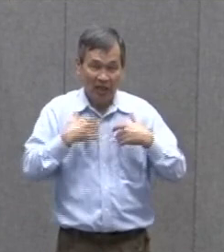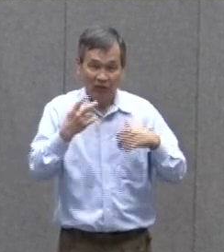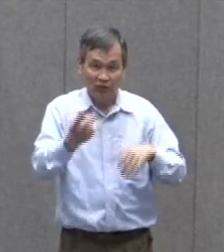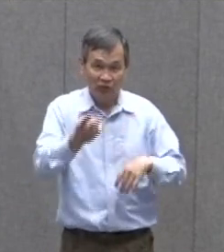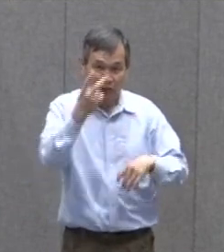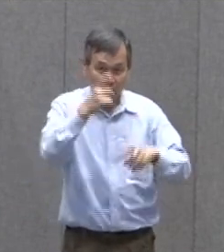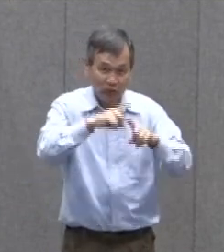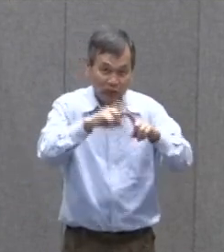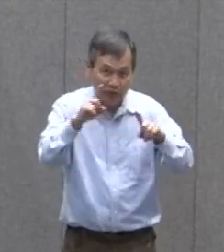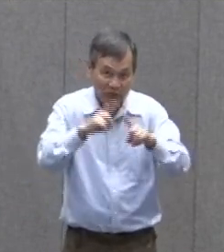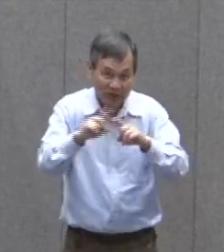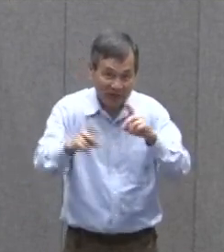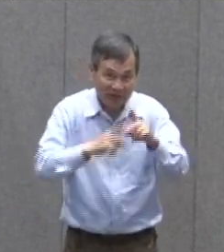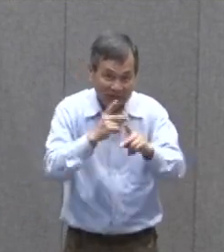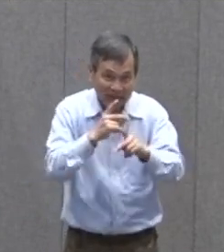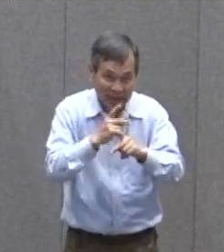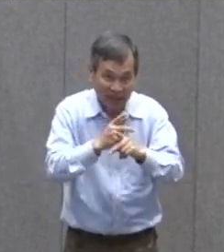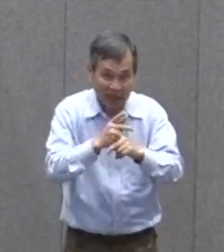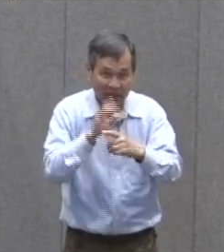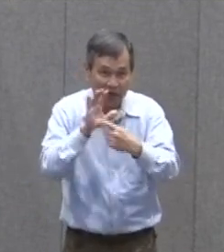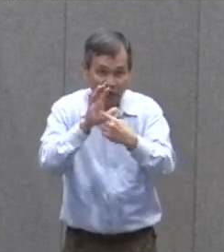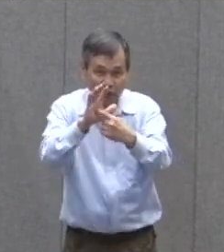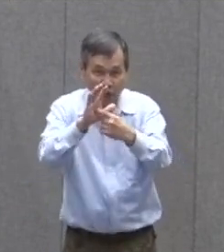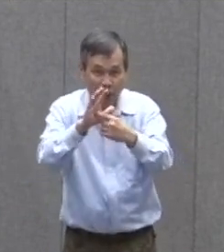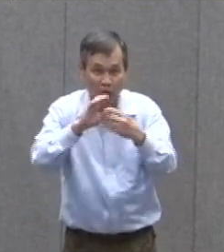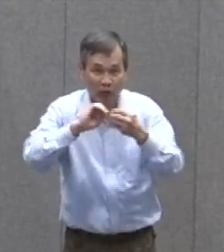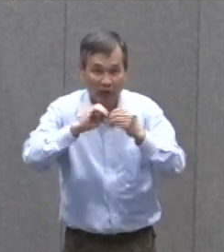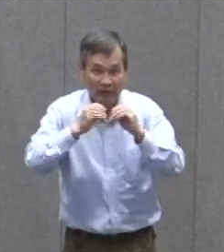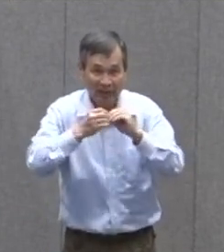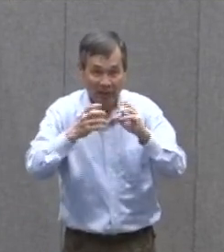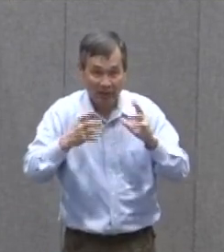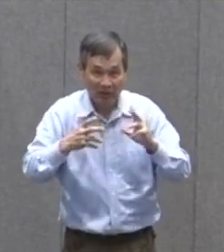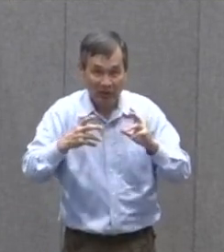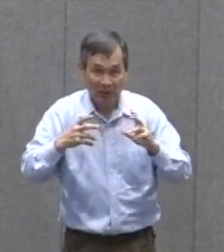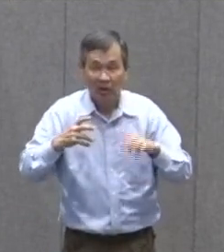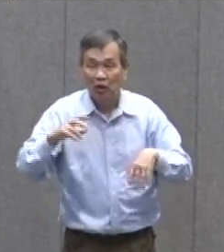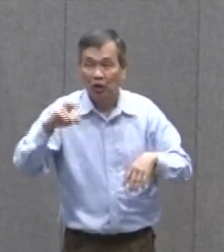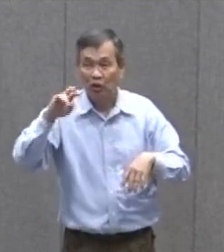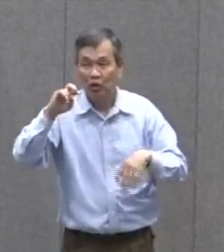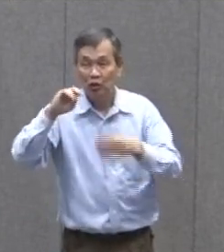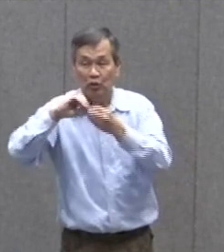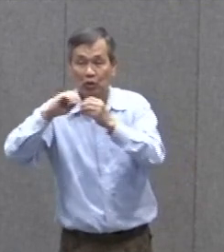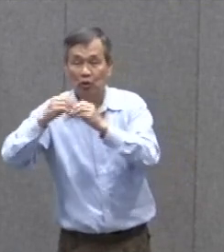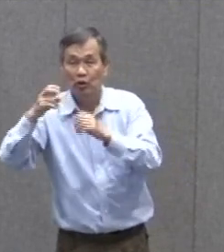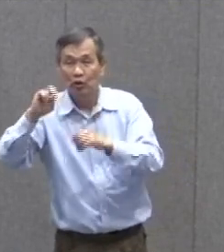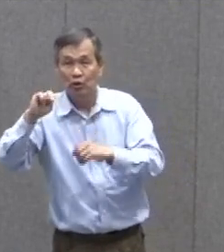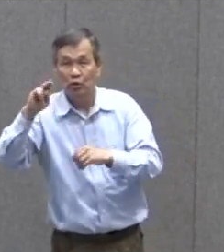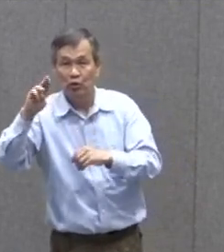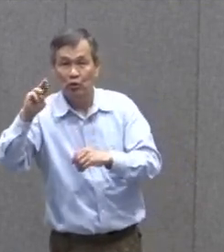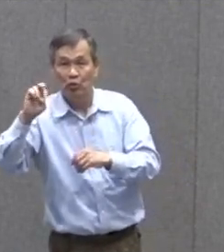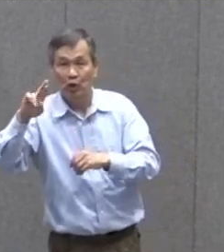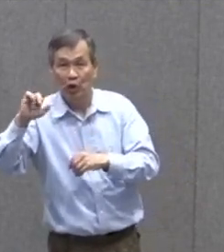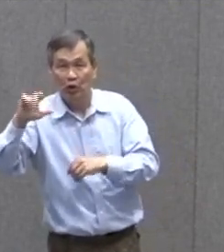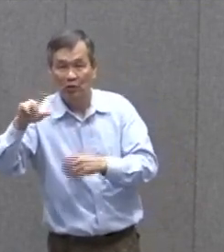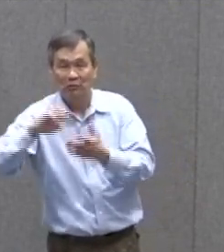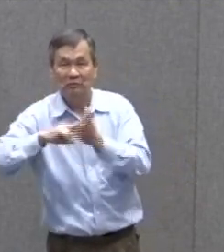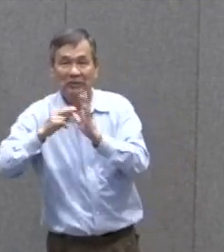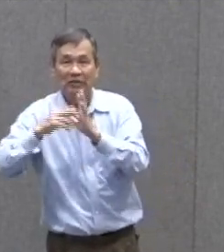Today we were doing tally marks and numerals. So we're going to do that on our small cards as well,